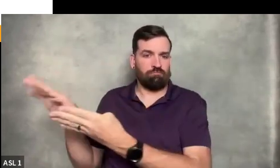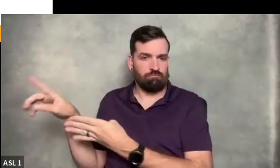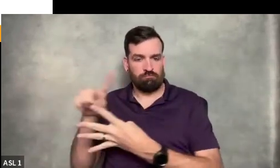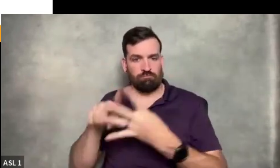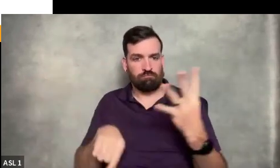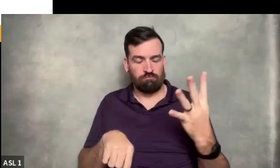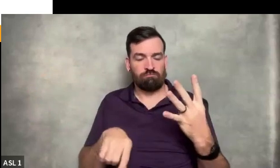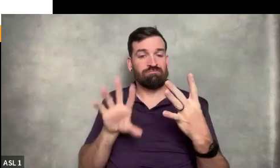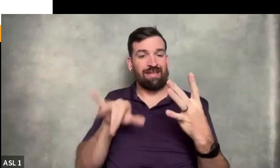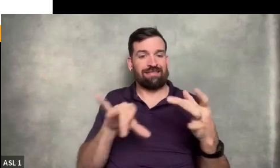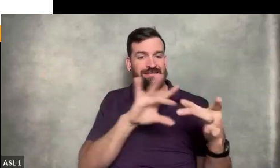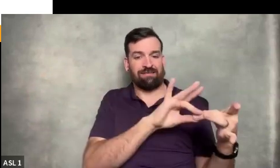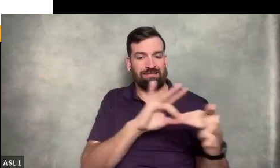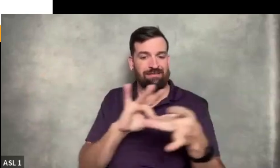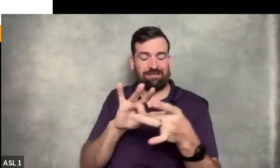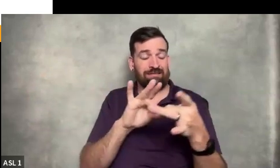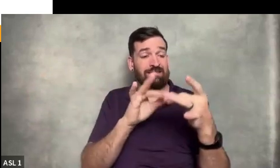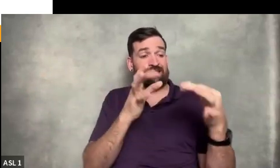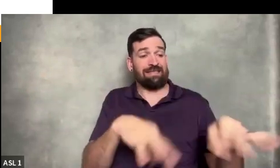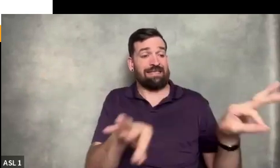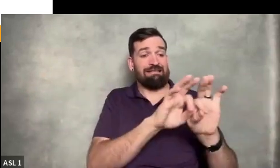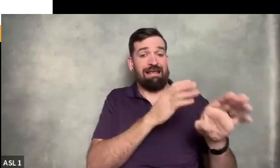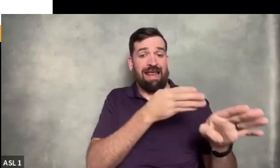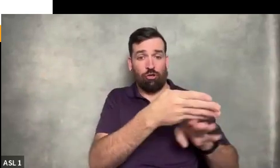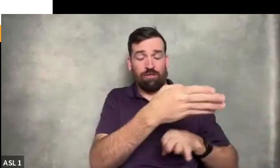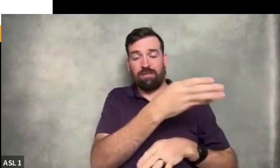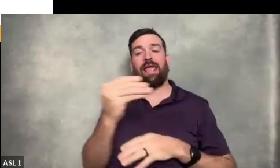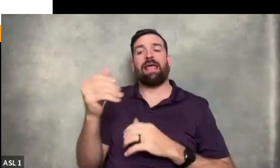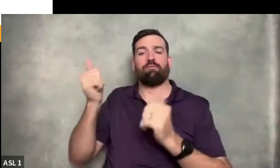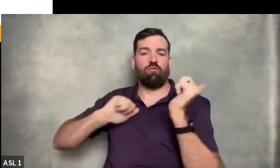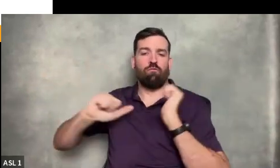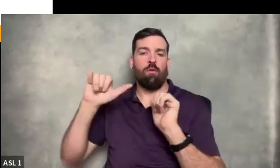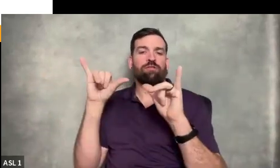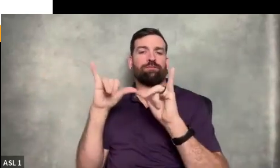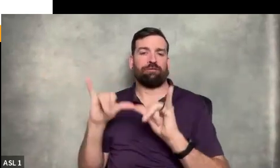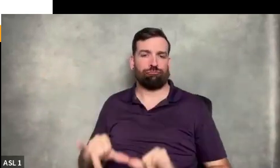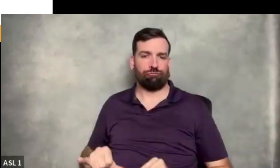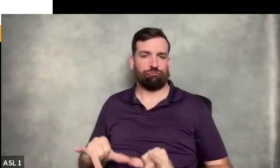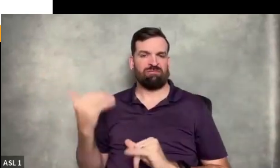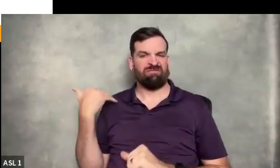link between key topic areas and performance measures that I mentioned earlier. The four